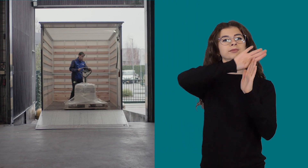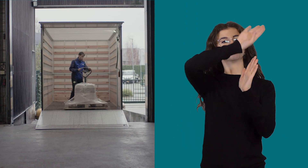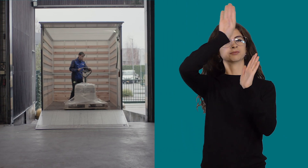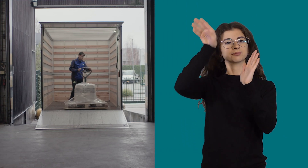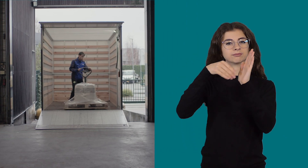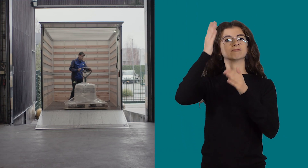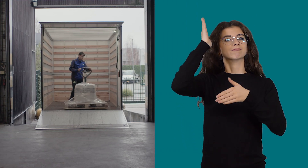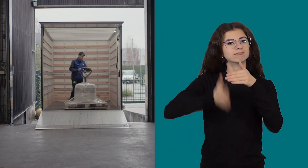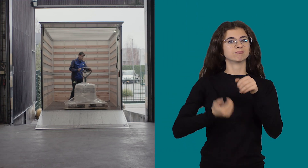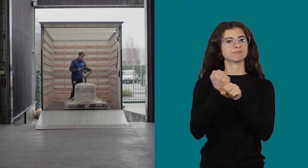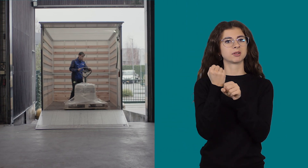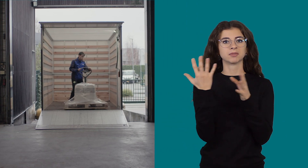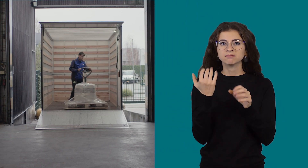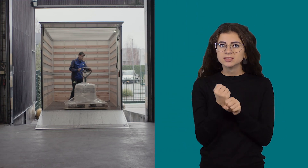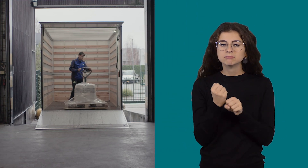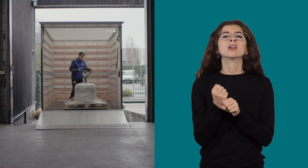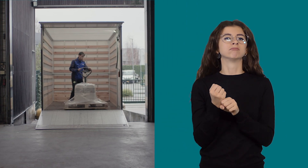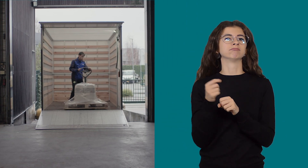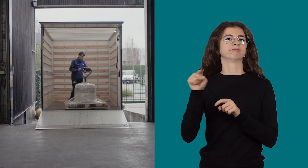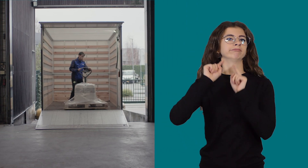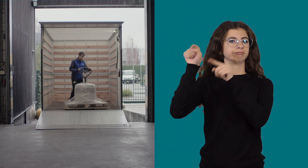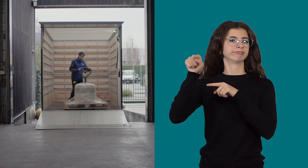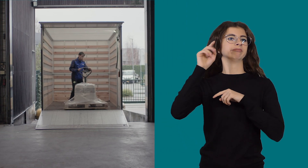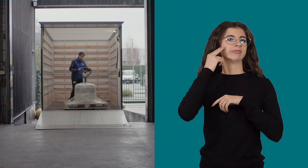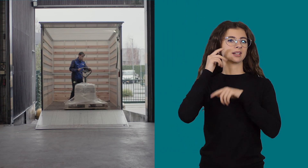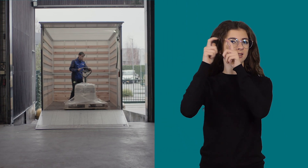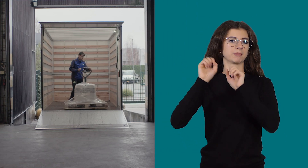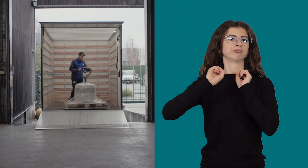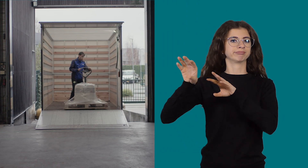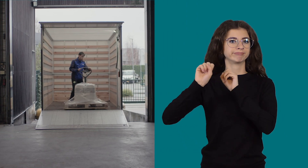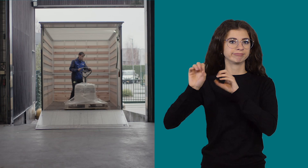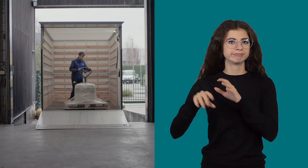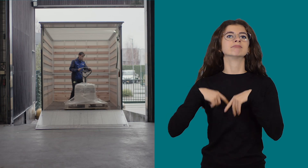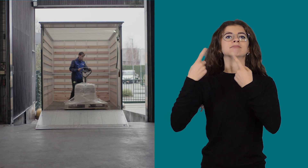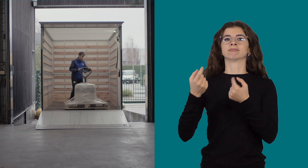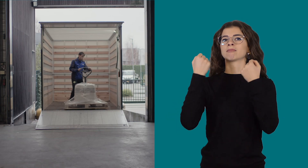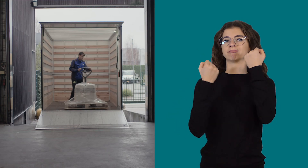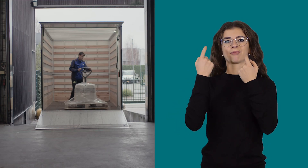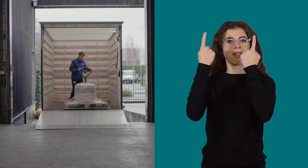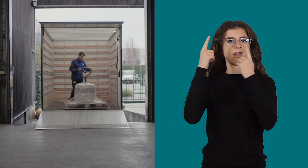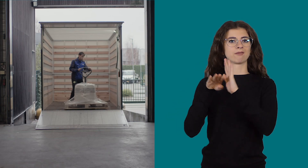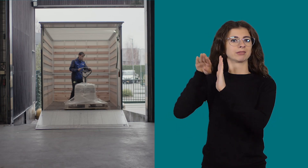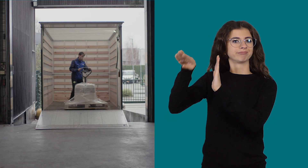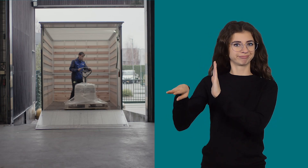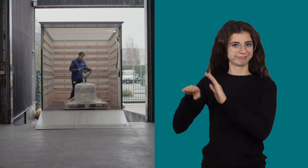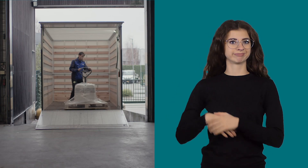What does Younes do at the end of the day? He then unloads, parks the truck at the back gate